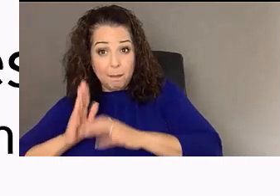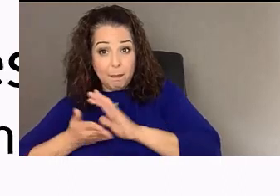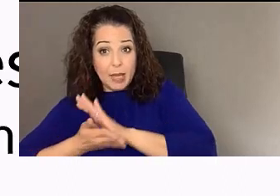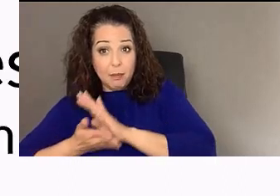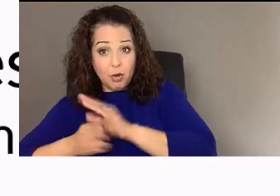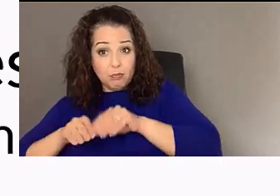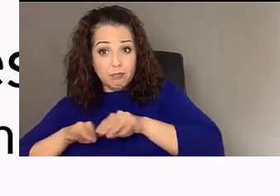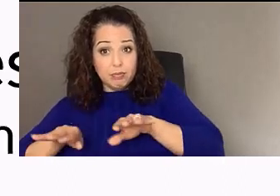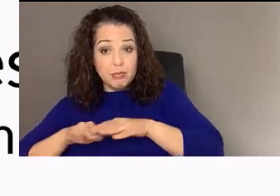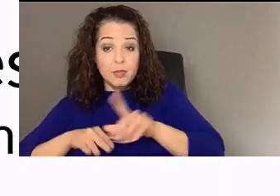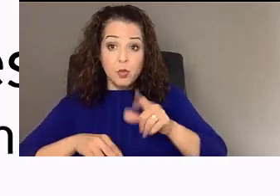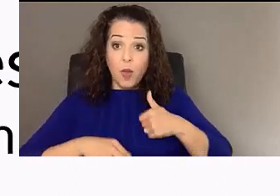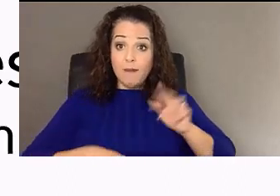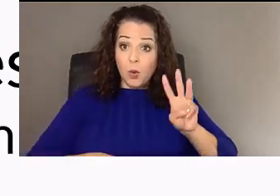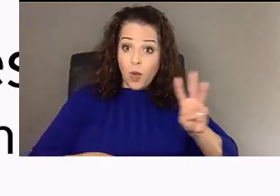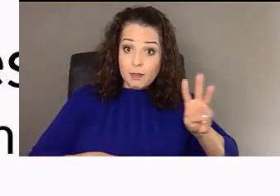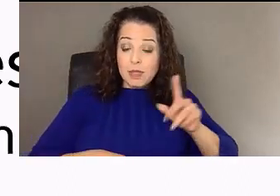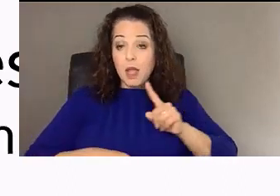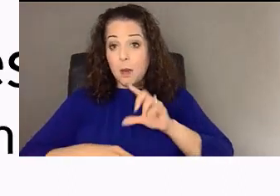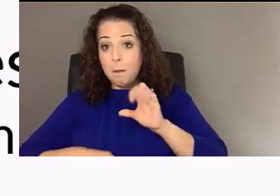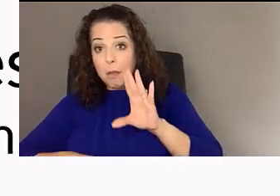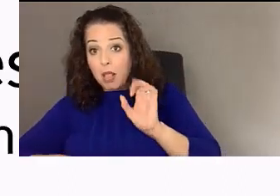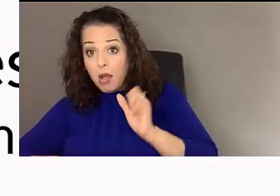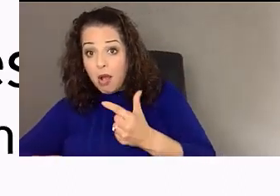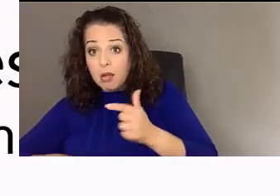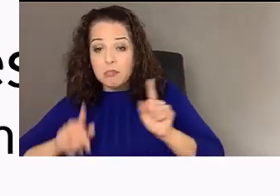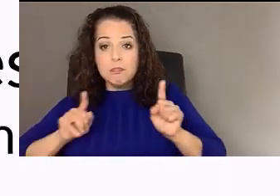A blog? Any time you do something, even if it's minimal,